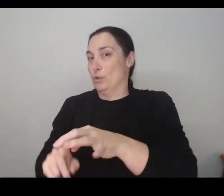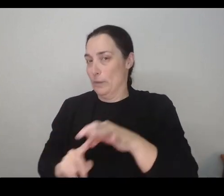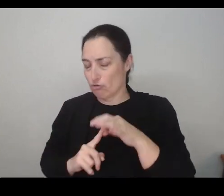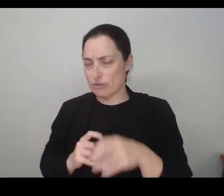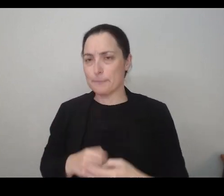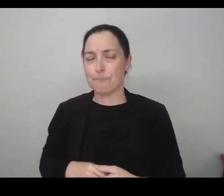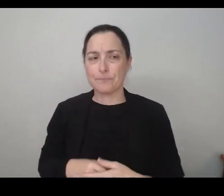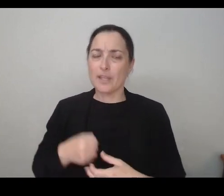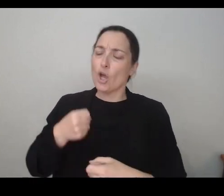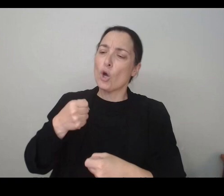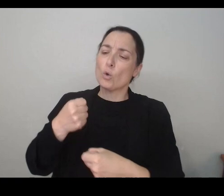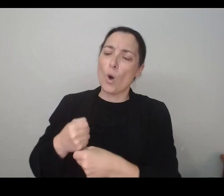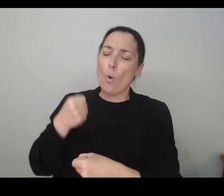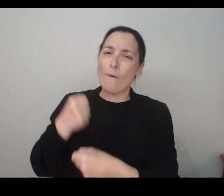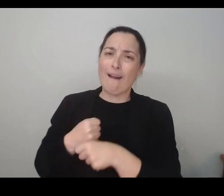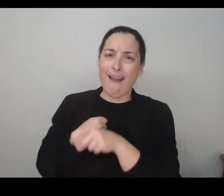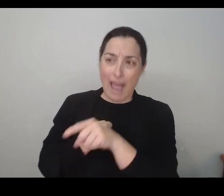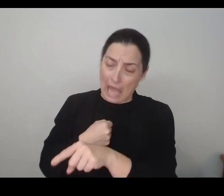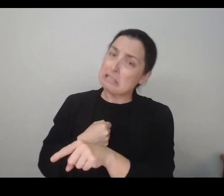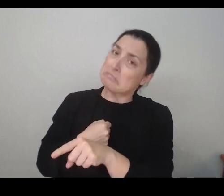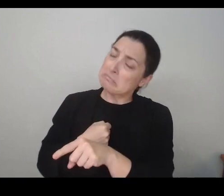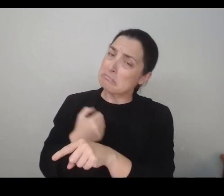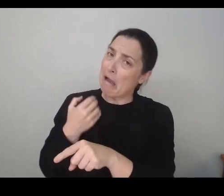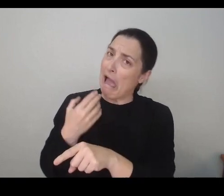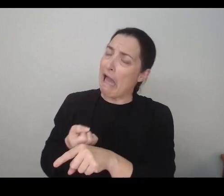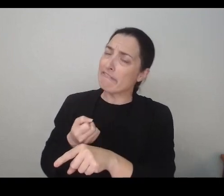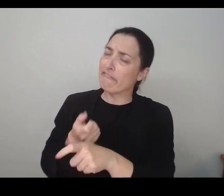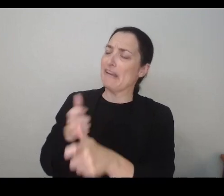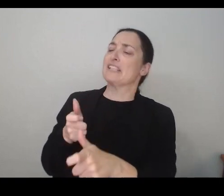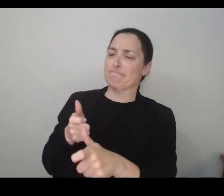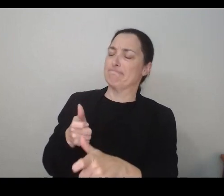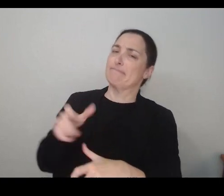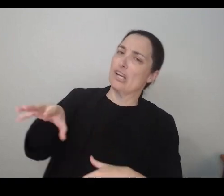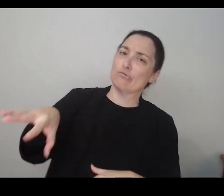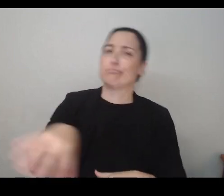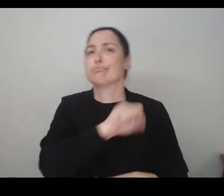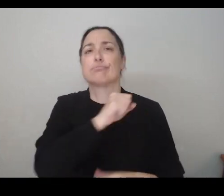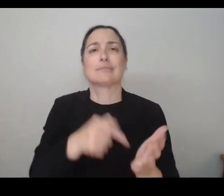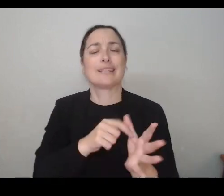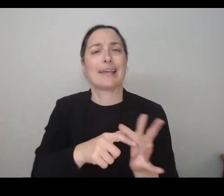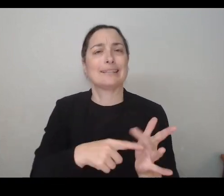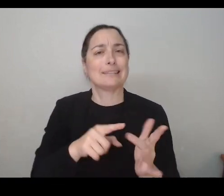to appropriating the Tahitian culture. And now somehow you have the irony